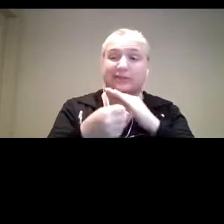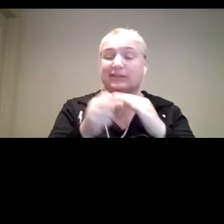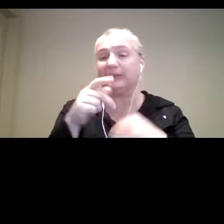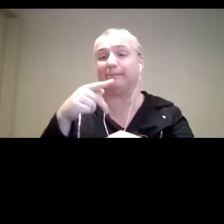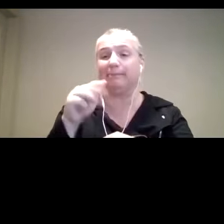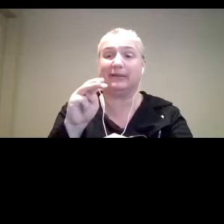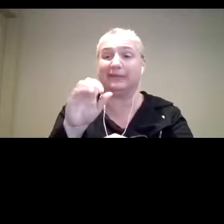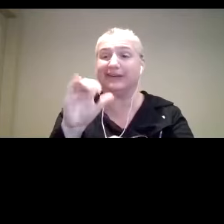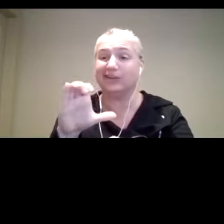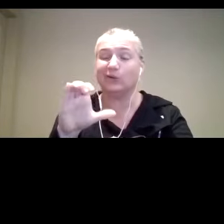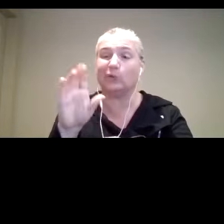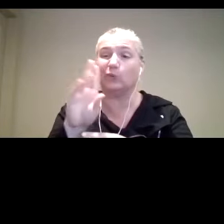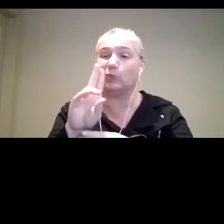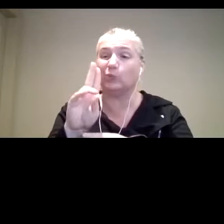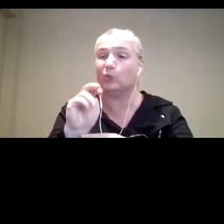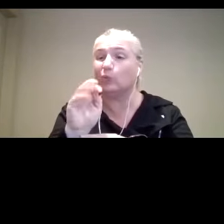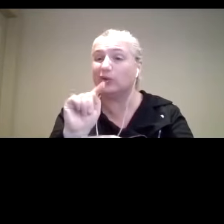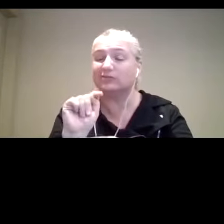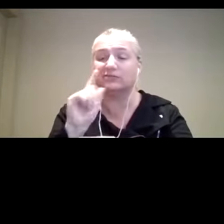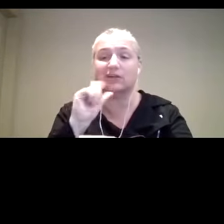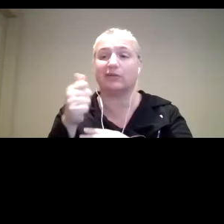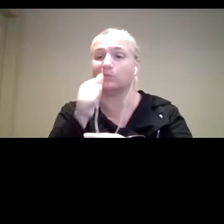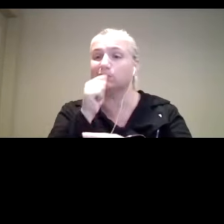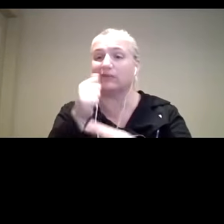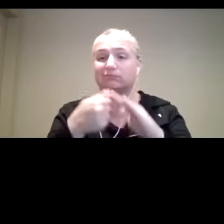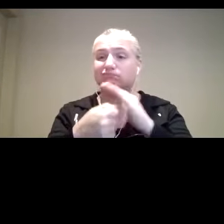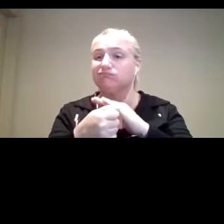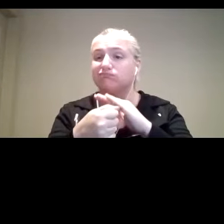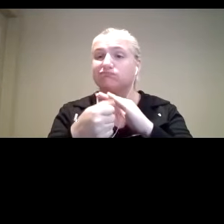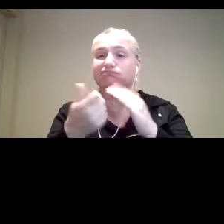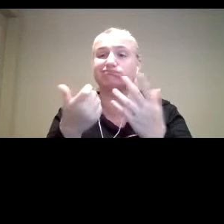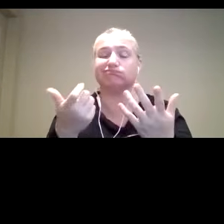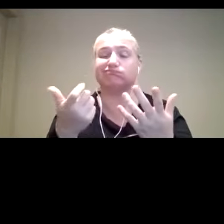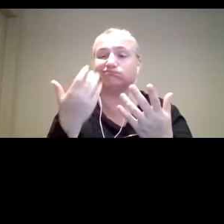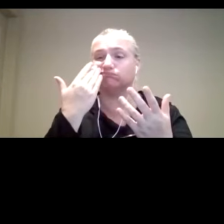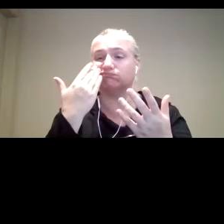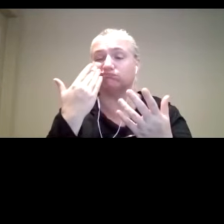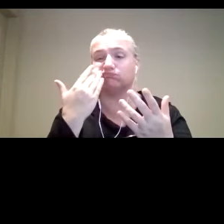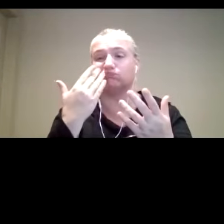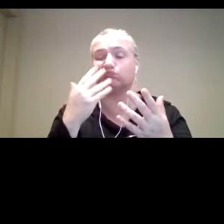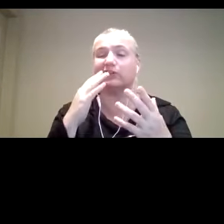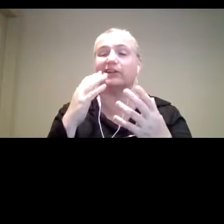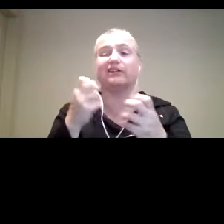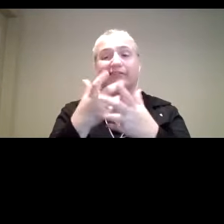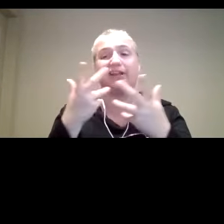and other private placements that there's a lot of negotiating around all of that.